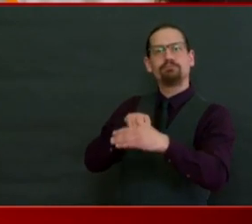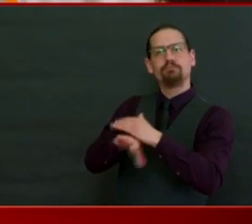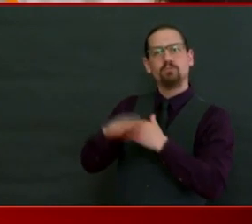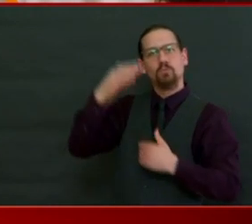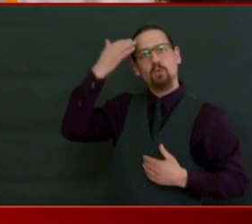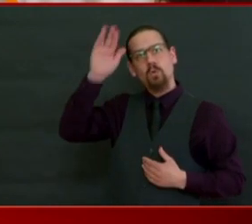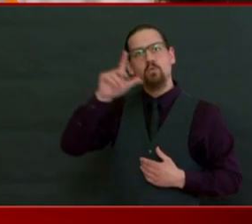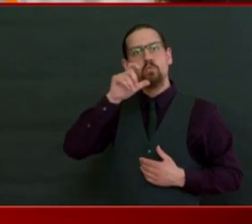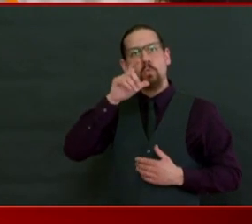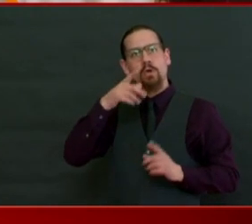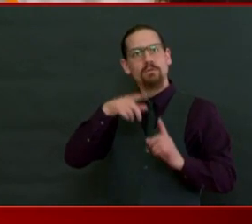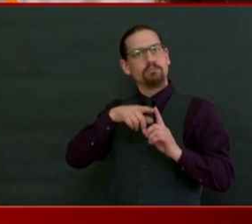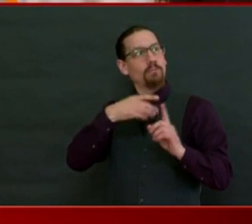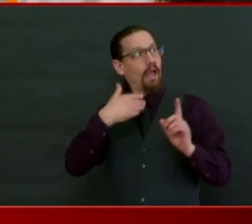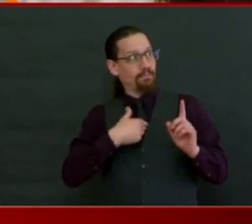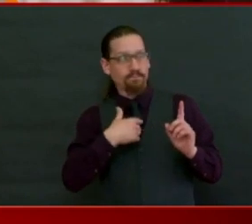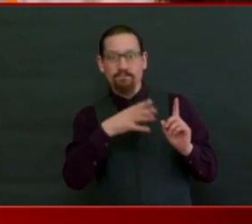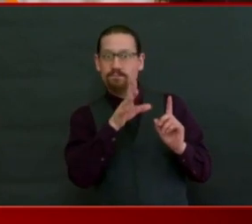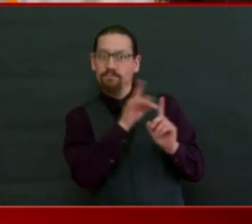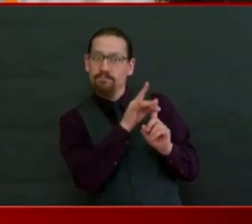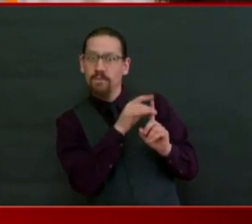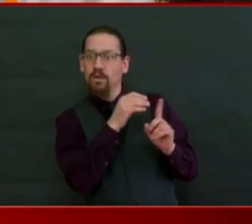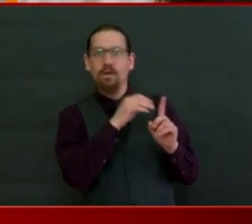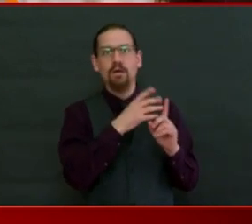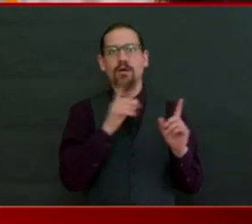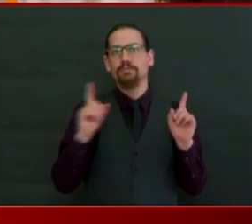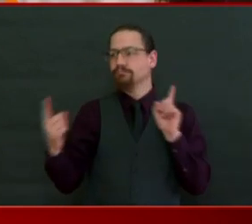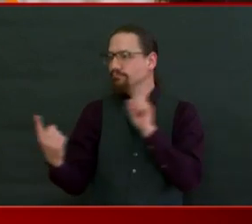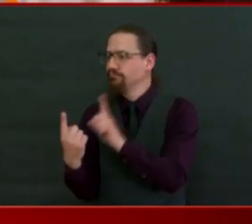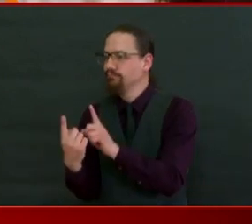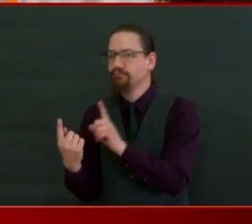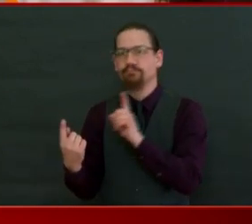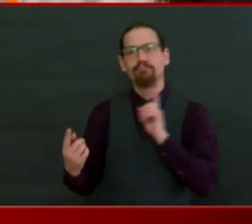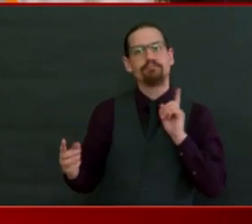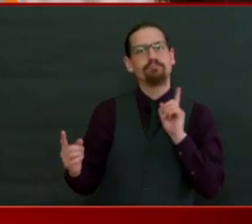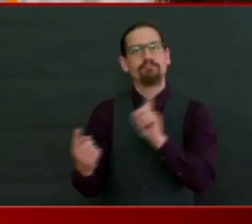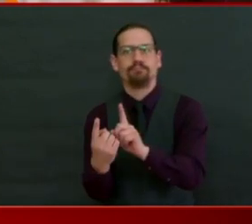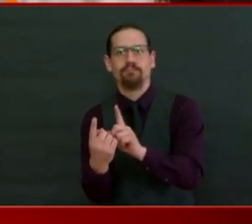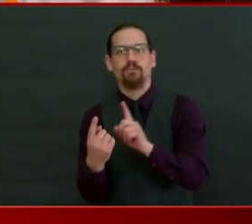WAYS WHERE YOU CANNOT TELL THE SYMPTOMS SOMEONE HAS THAT'S